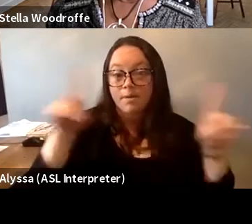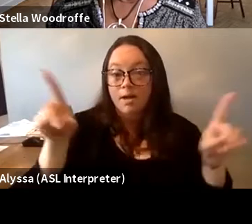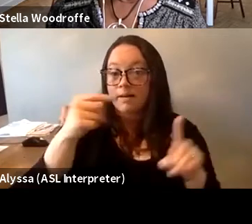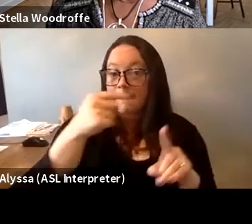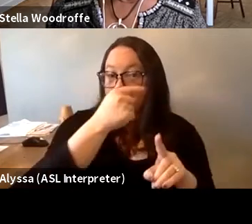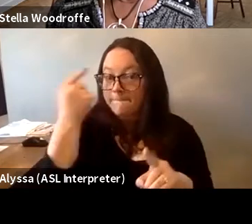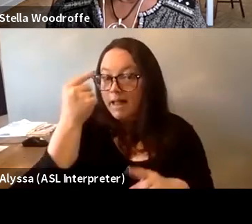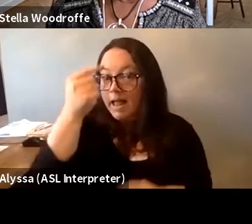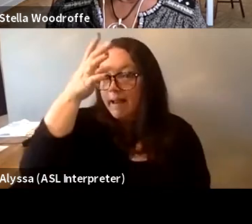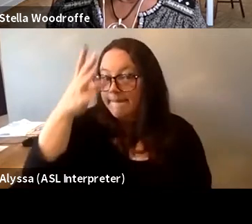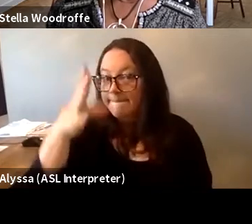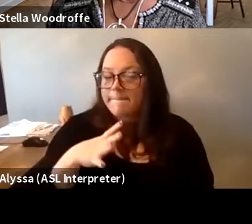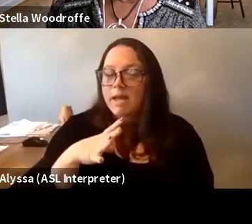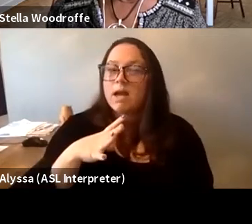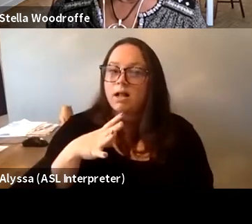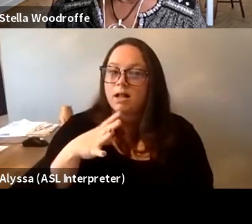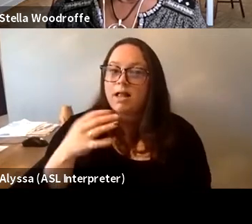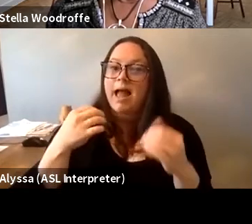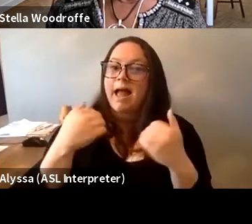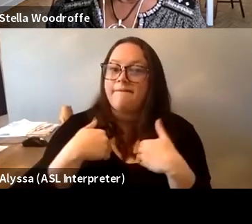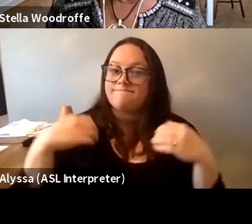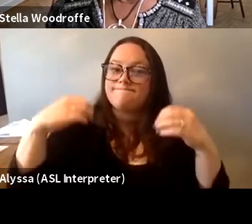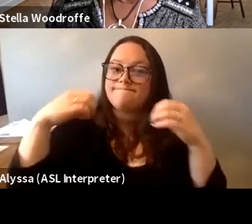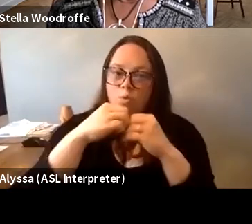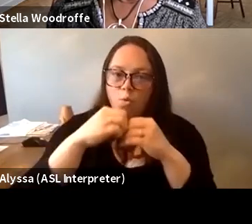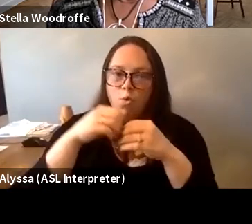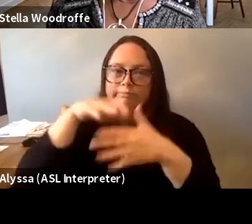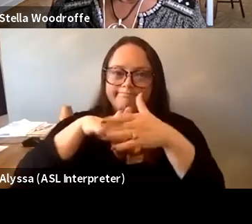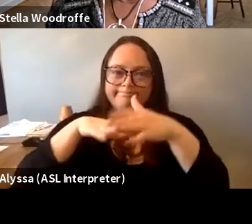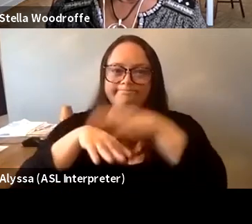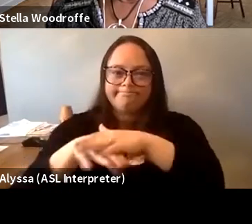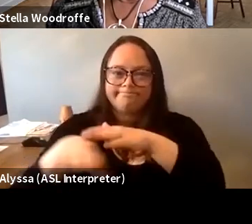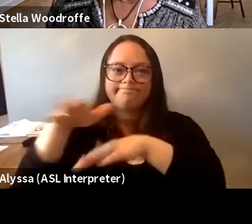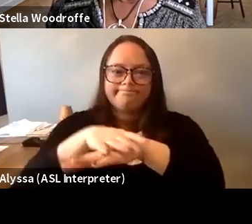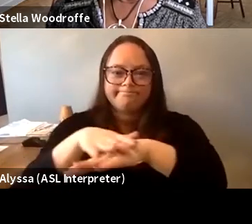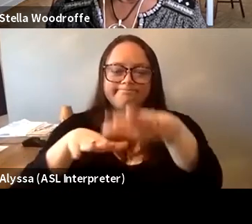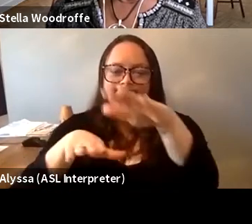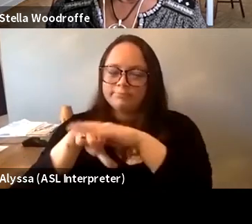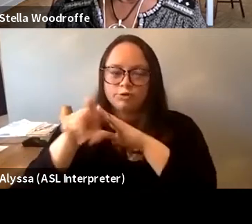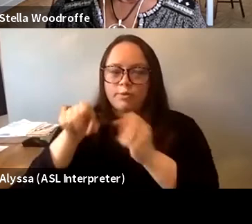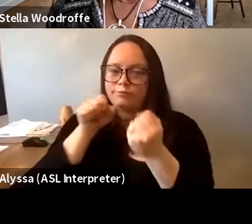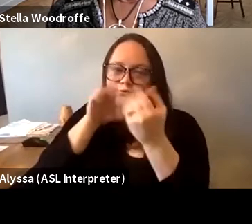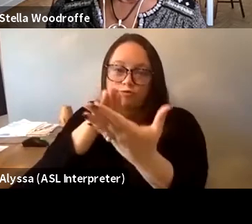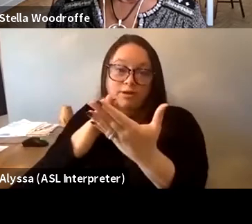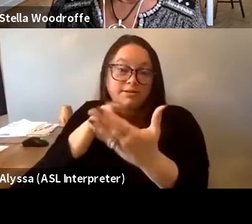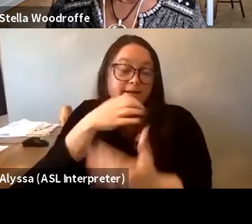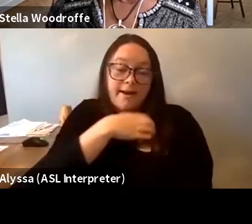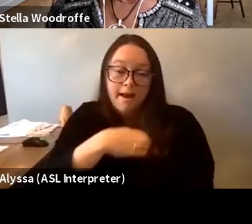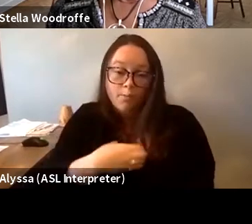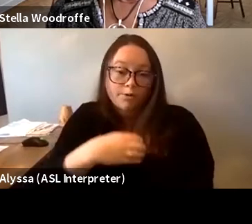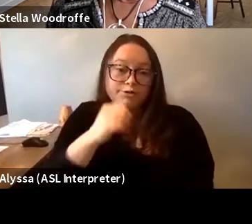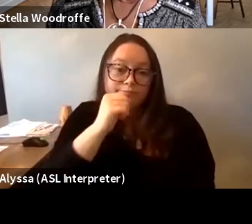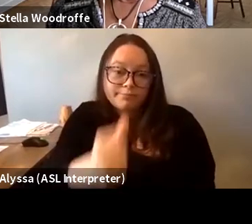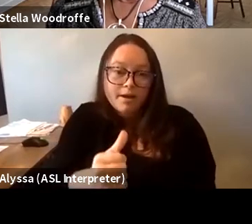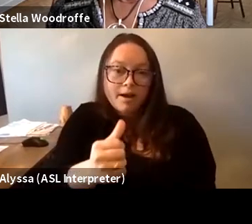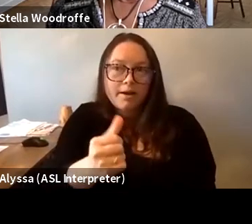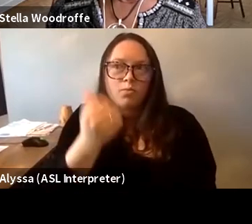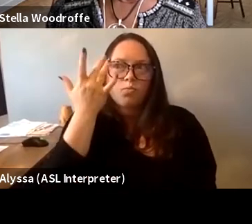that you really have to address and I wish it wasn't that way. Because it would make us parents less, you know, you would let go